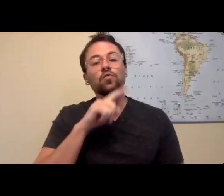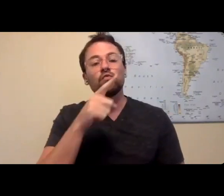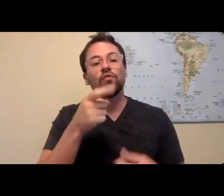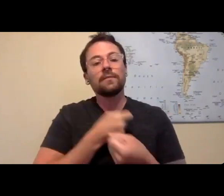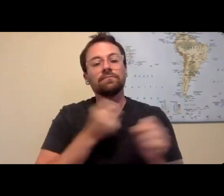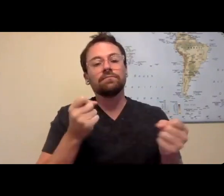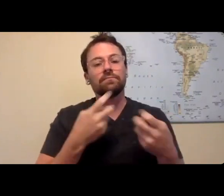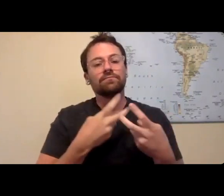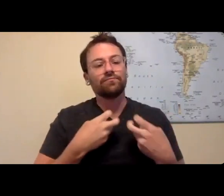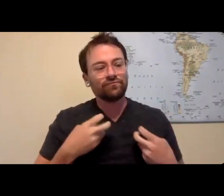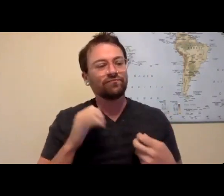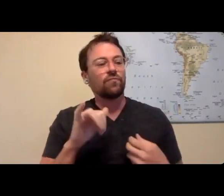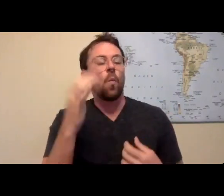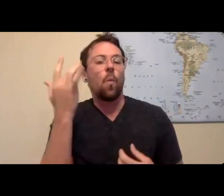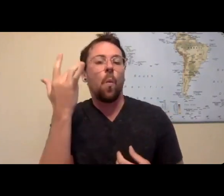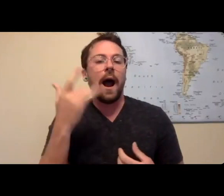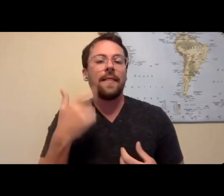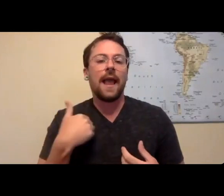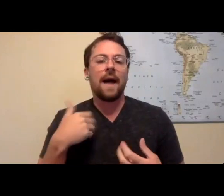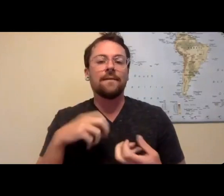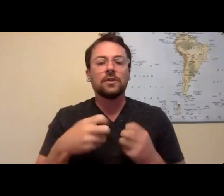They just need to continue to do their best work.